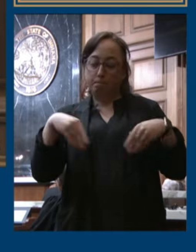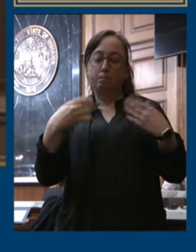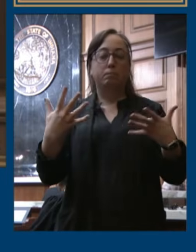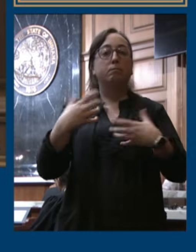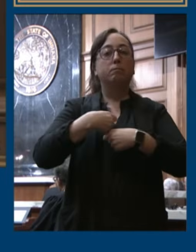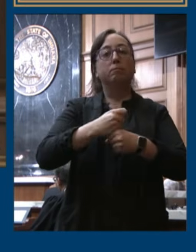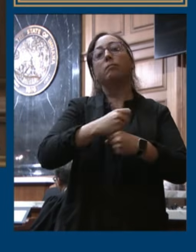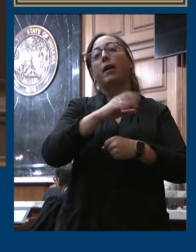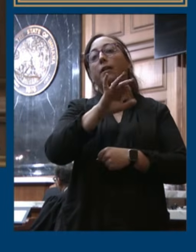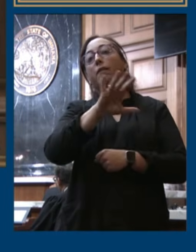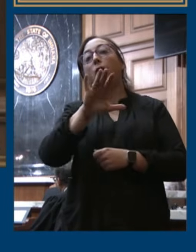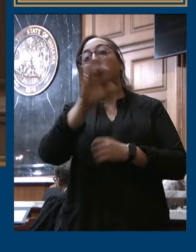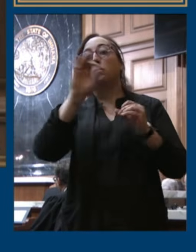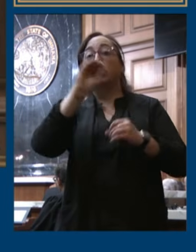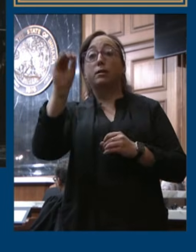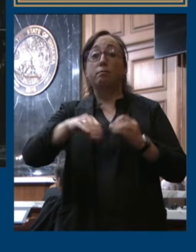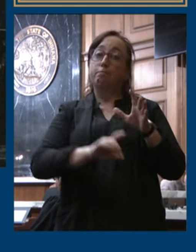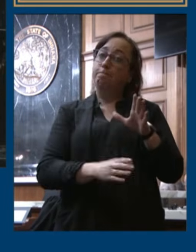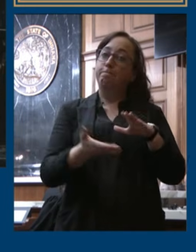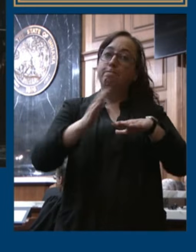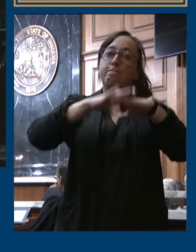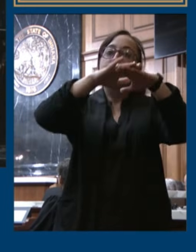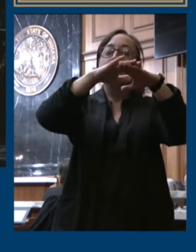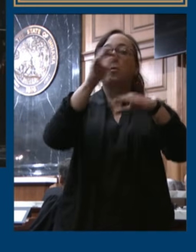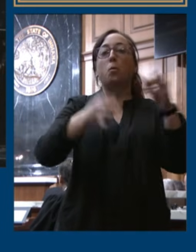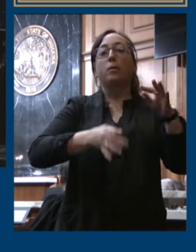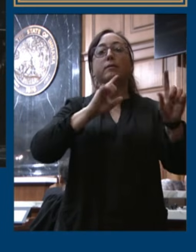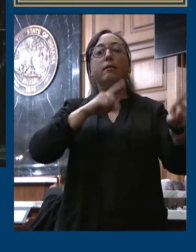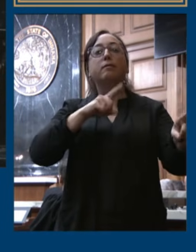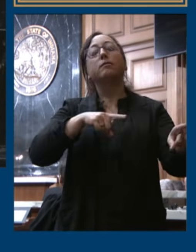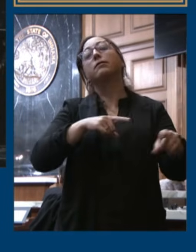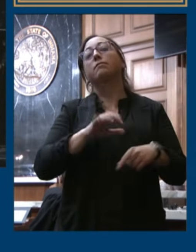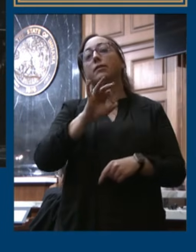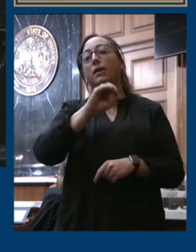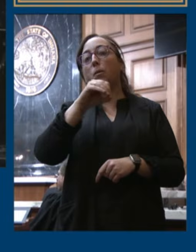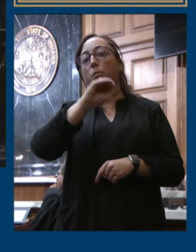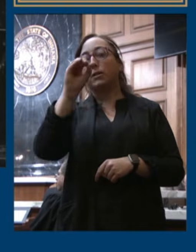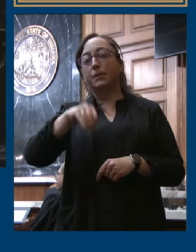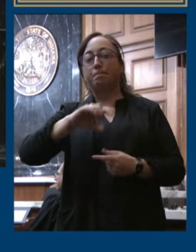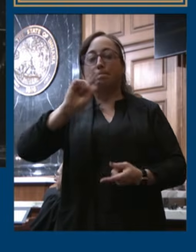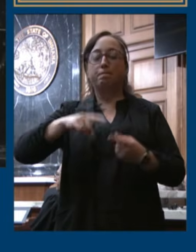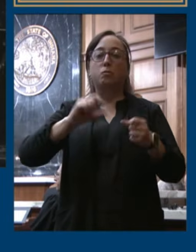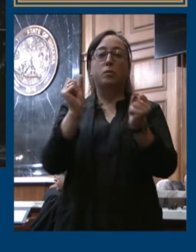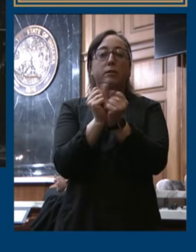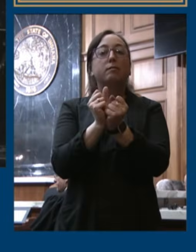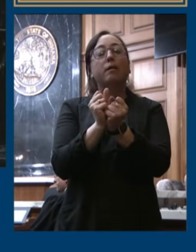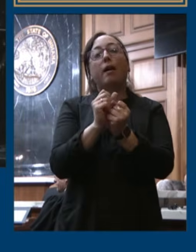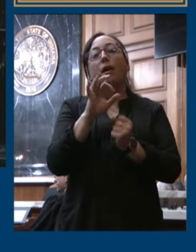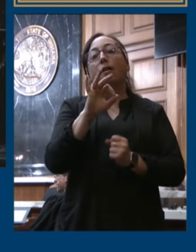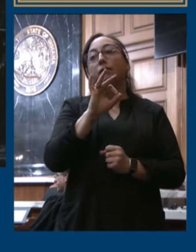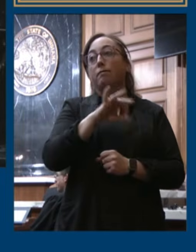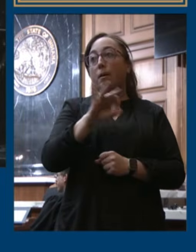ATTENDANCE, 90% ARREST-FREE RATE, AND AN 86% REDUCTION IN PRETRIAL DETENTION.